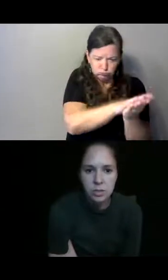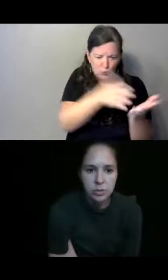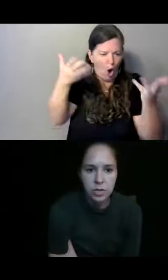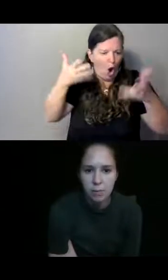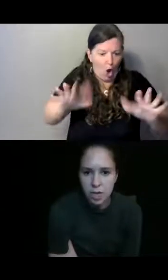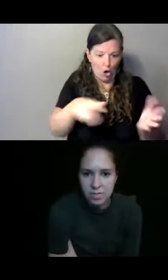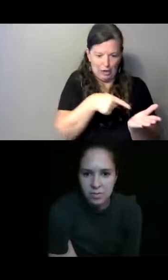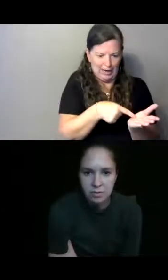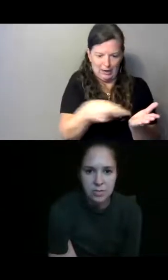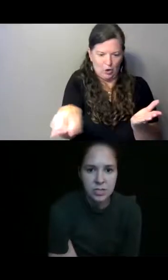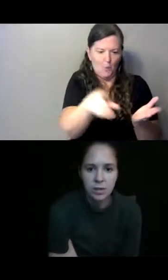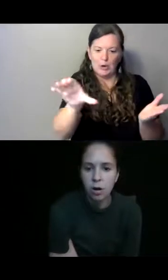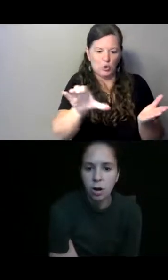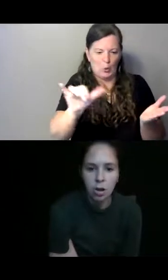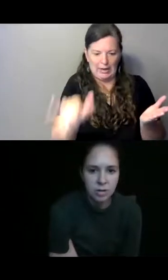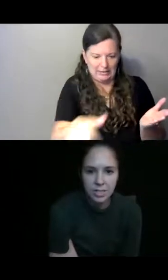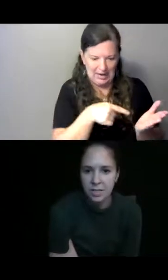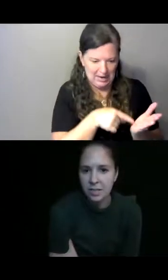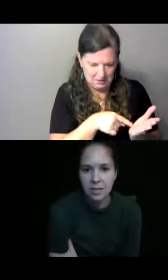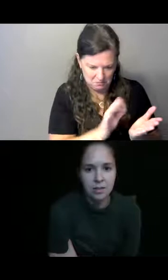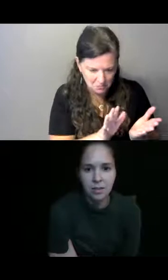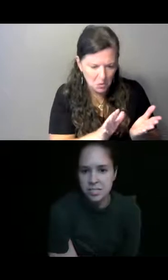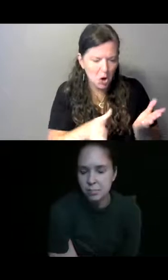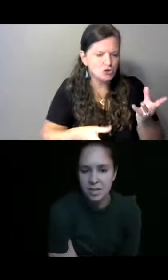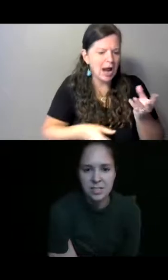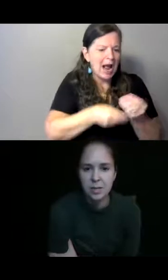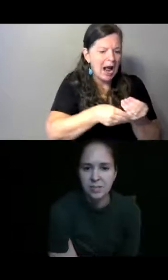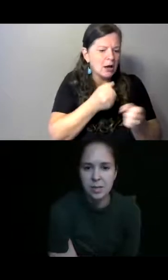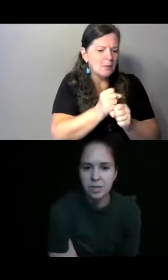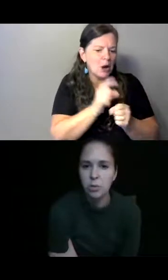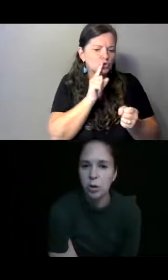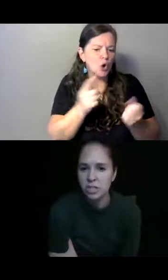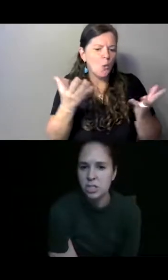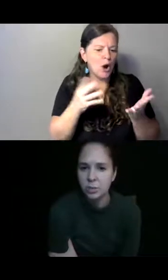student objectives are already in the lesson plan. This is something you already do.